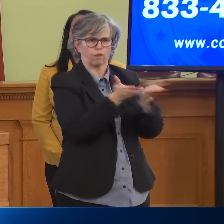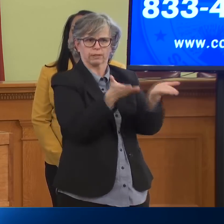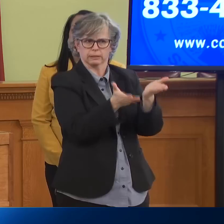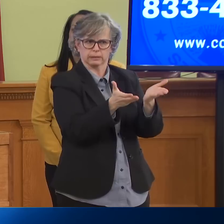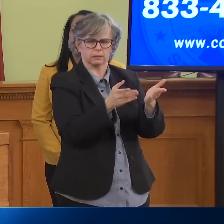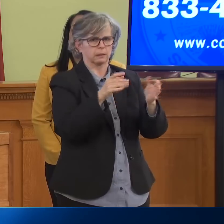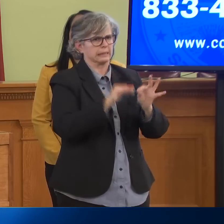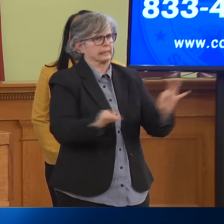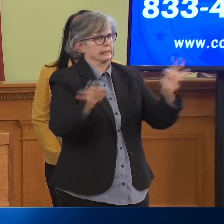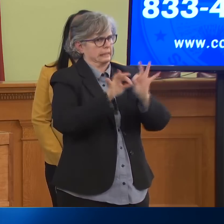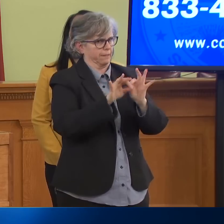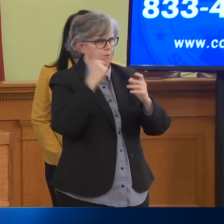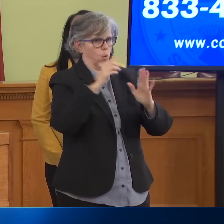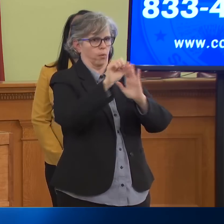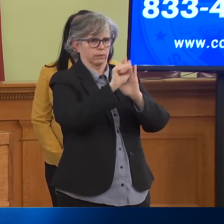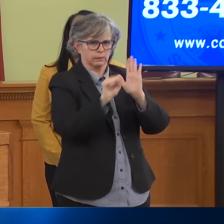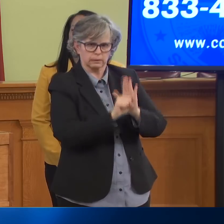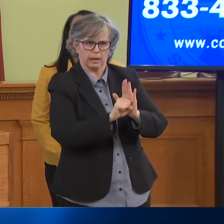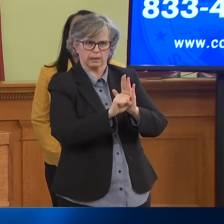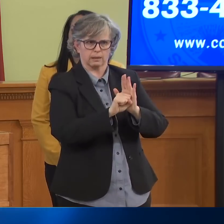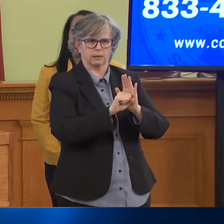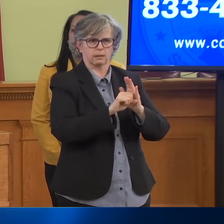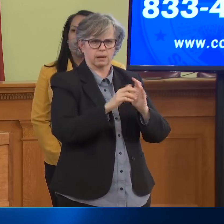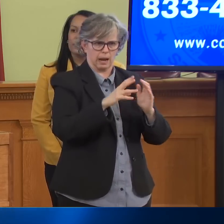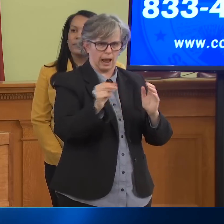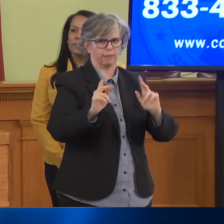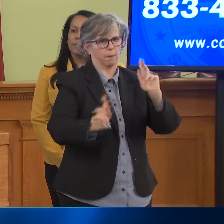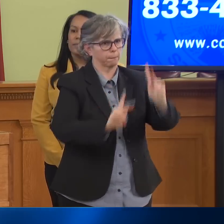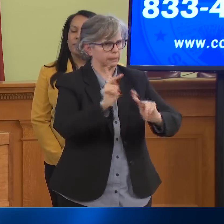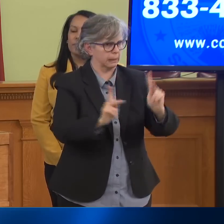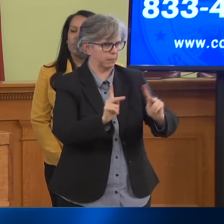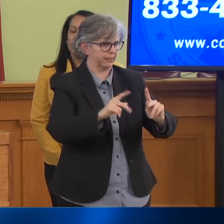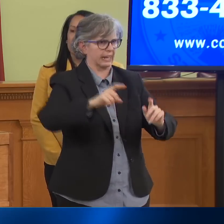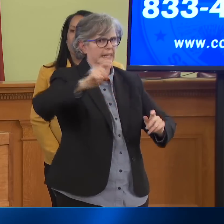OTHER RECOVERY AND COUNSELING SERVICES. THEIR CONTINUED OPERATION IS